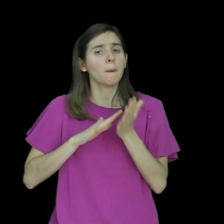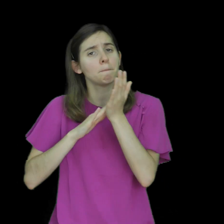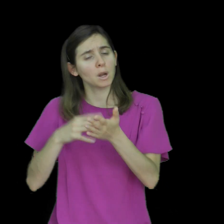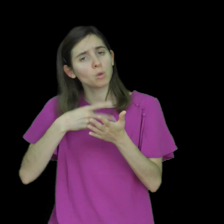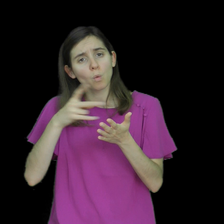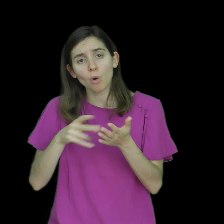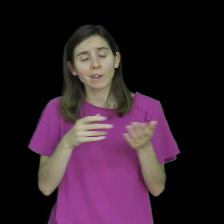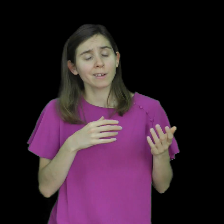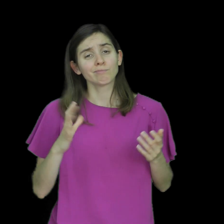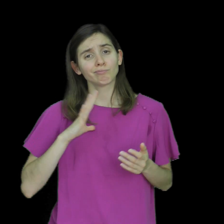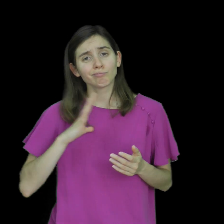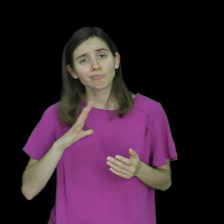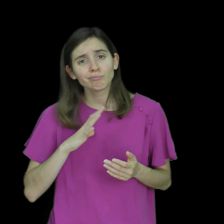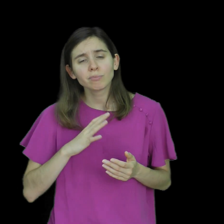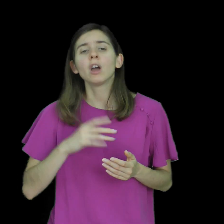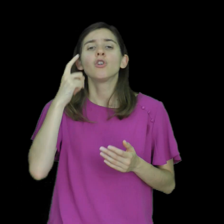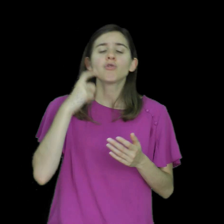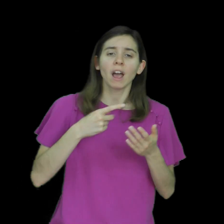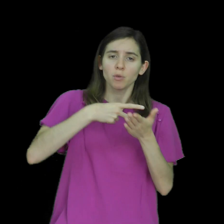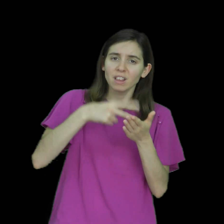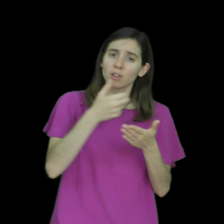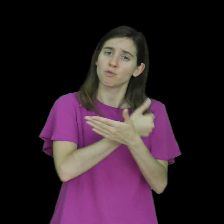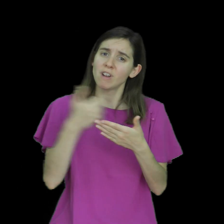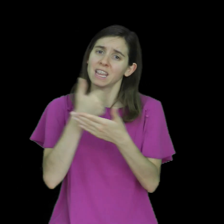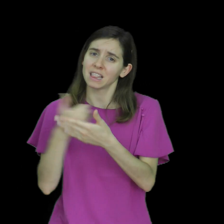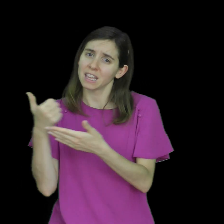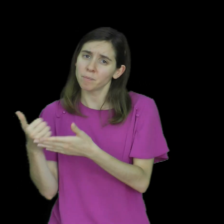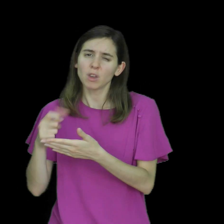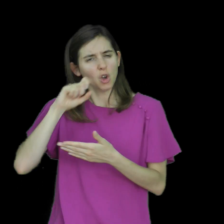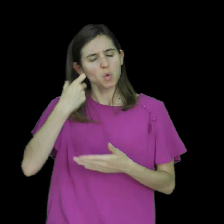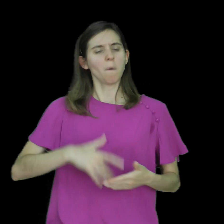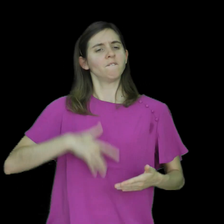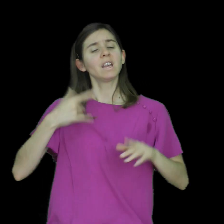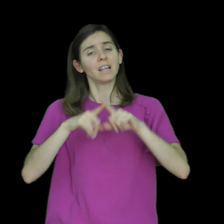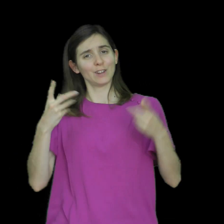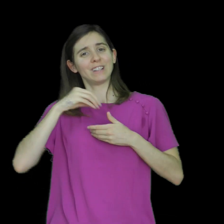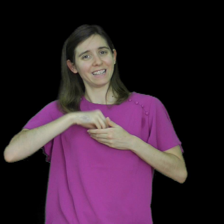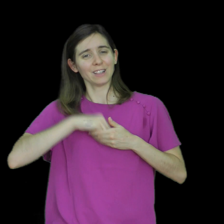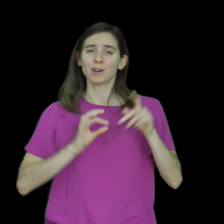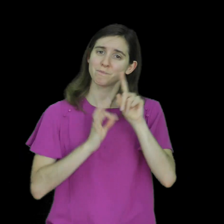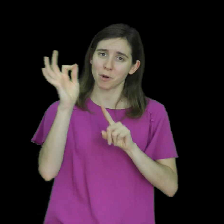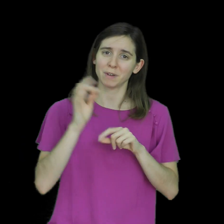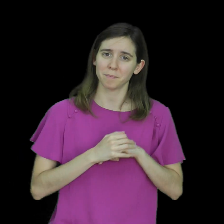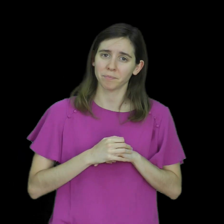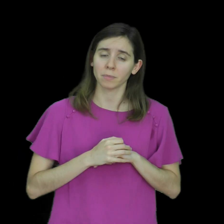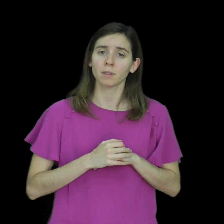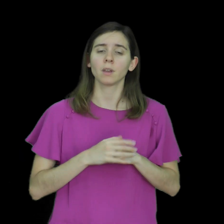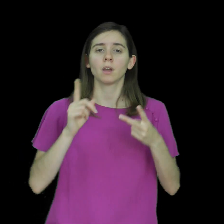this as often as you can. You'll notice a difference if you move after your meals. One Meal at a Time